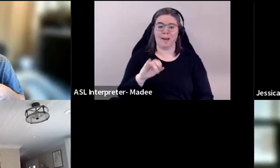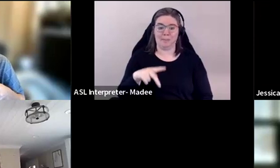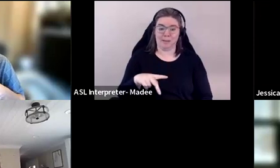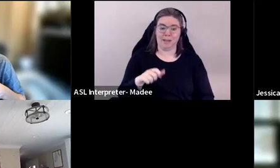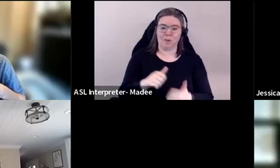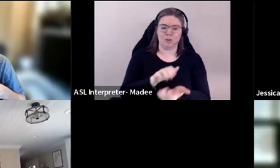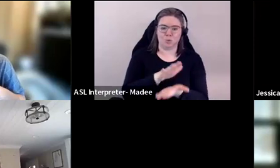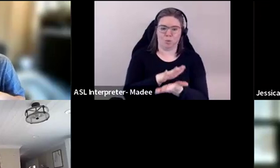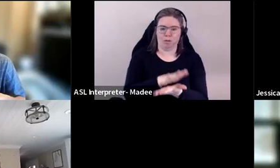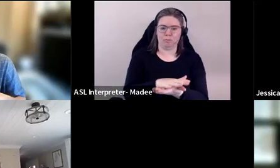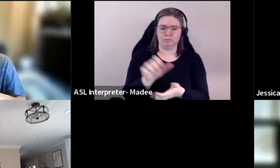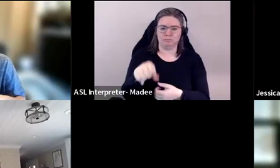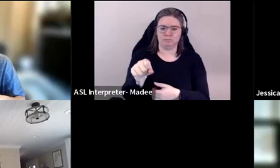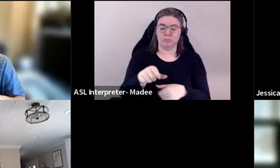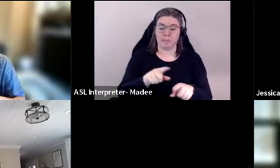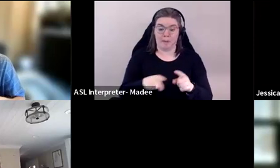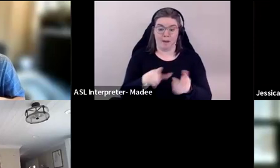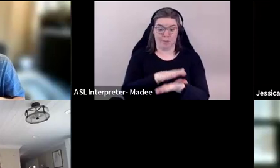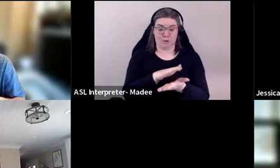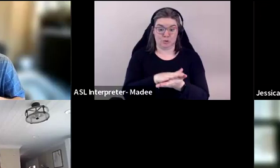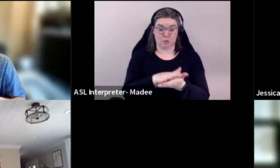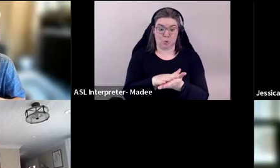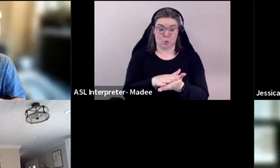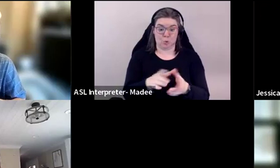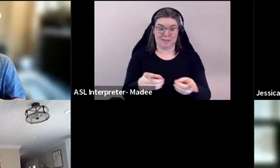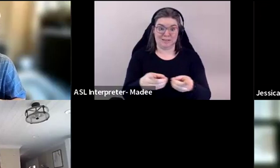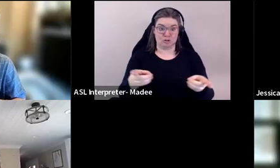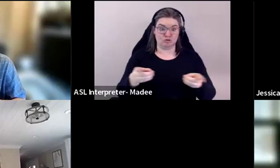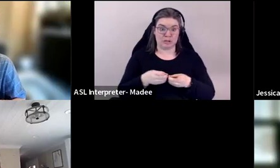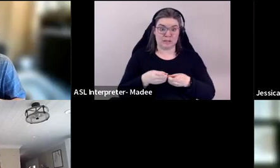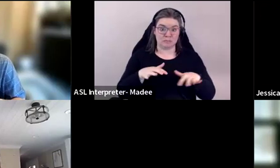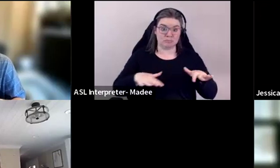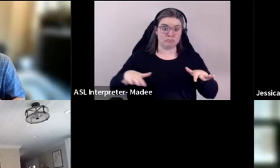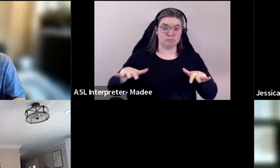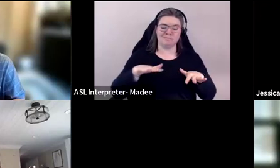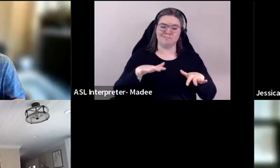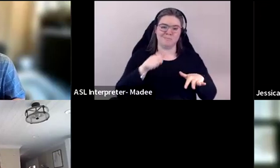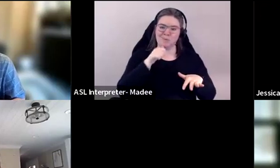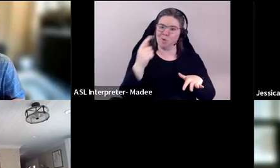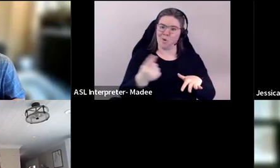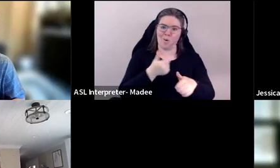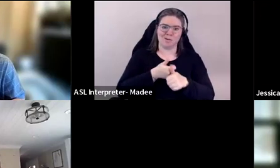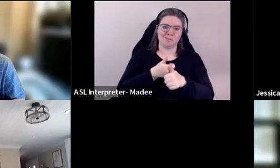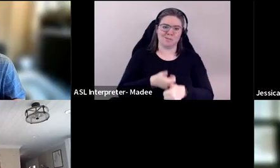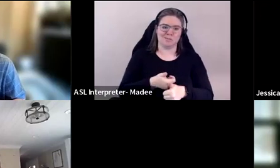Don Dew: but the school district. Does not always adhere to Ida.